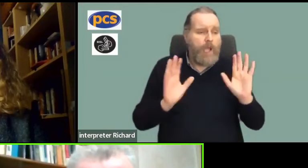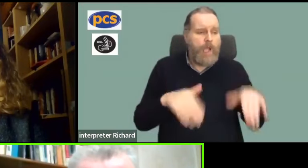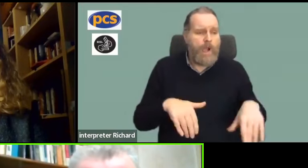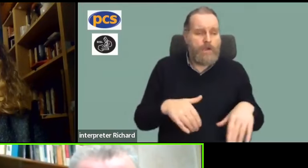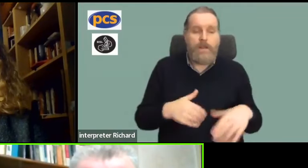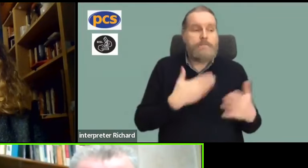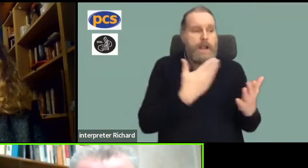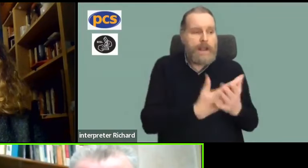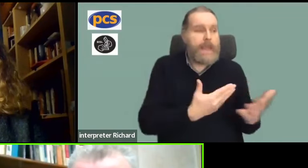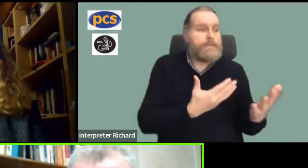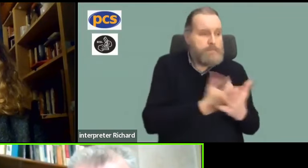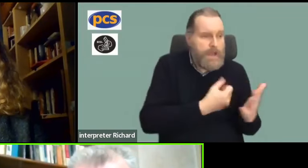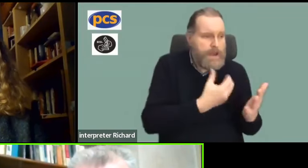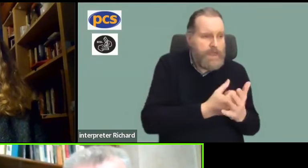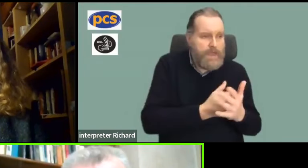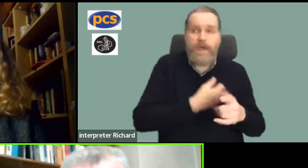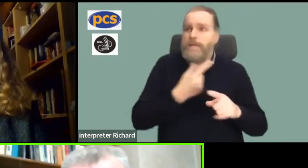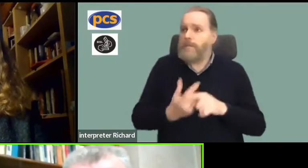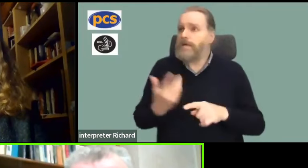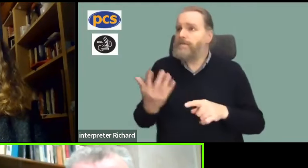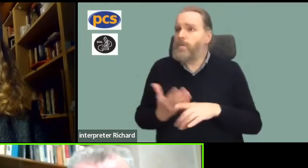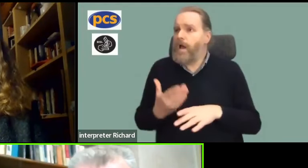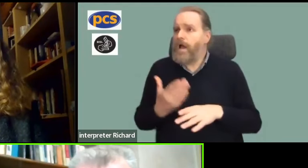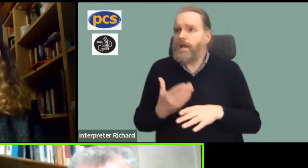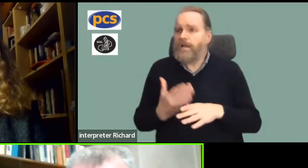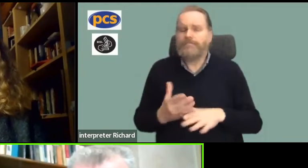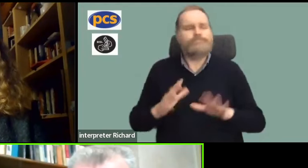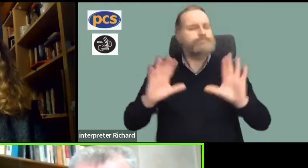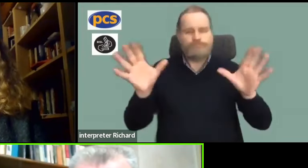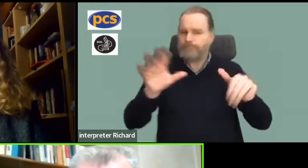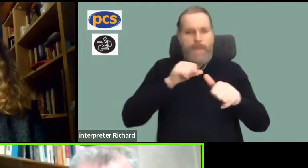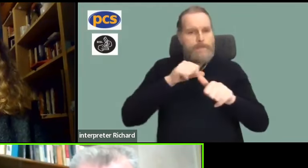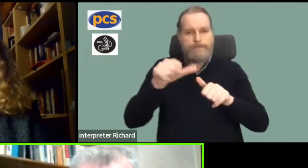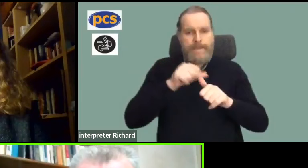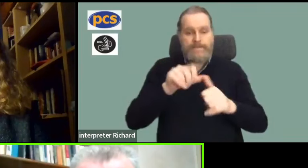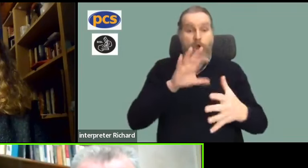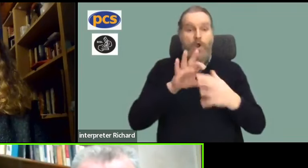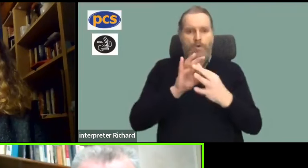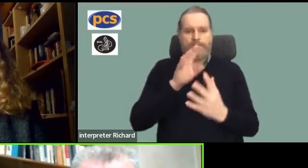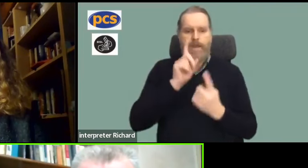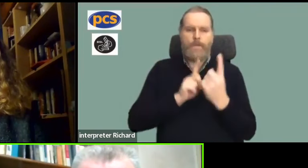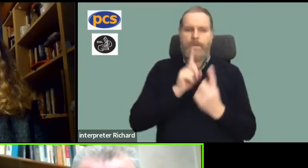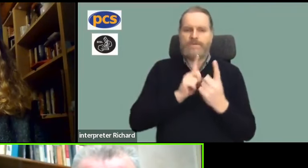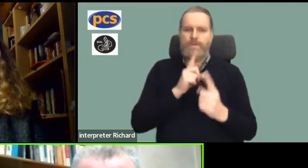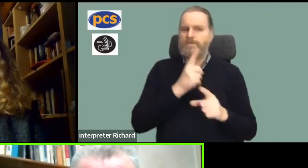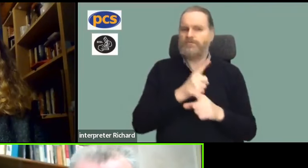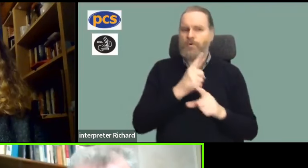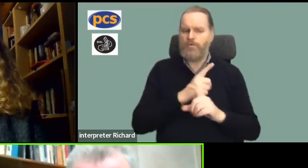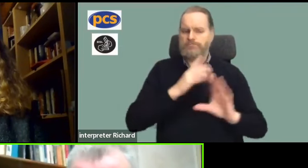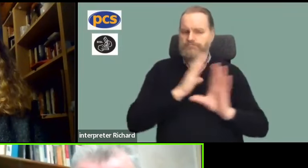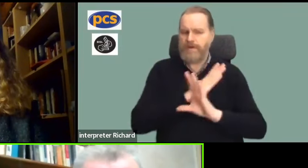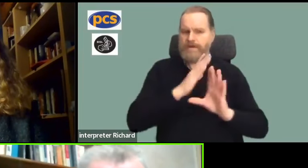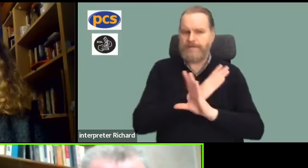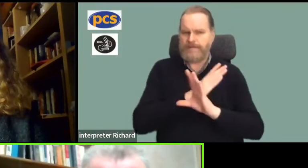, so that we can be very so that we can be very clear about what what people come and can't do and people come and can't do and what help and support the